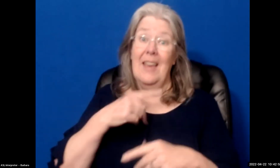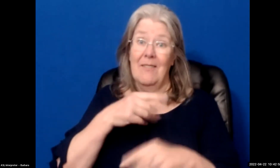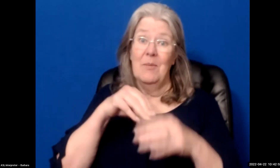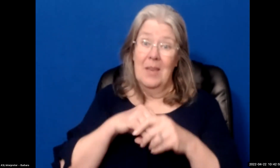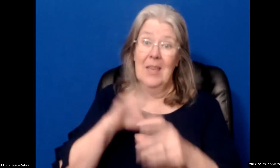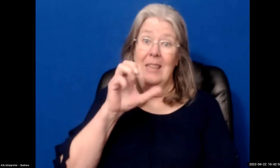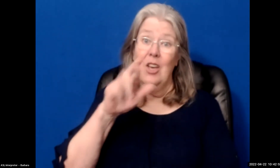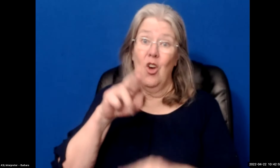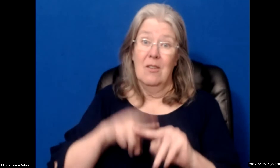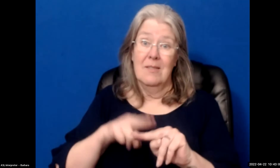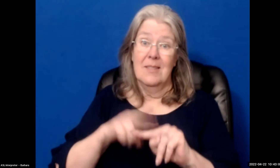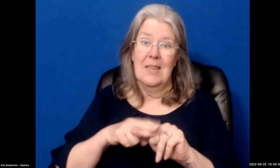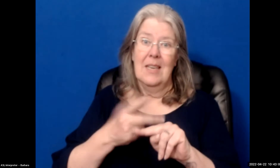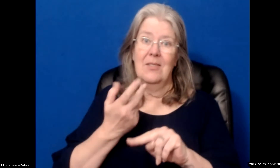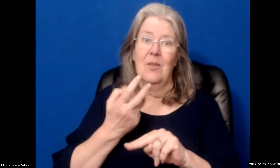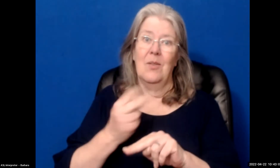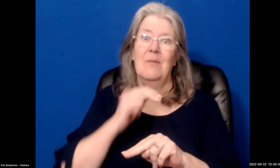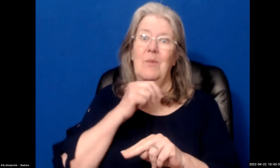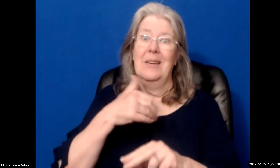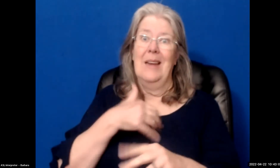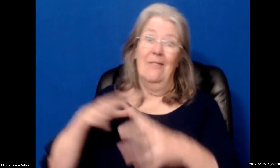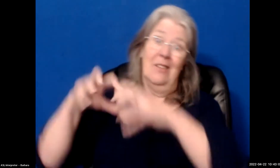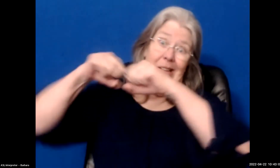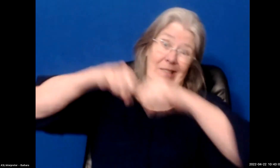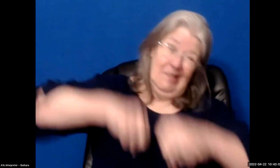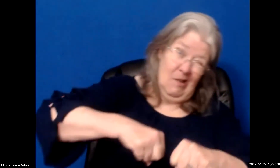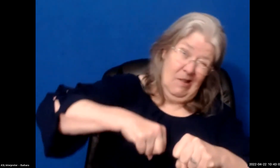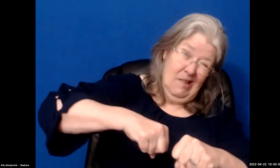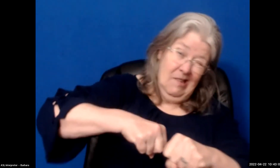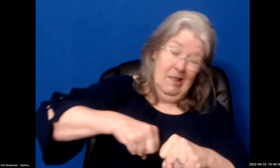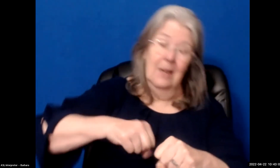So that we didn't have to potentially, you know, hold him to have that happen. I was nervous